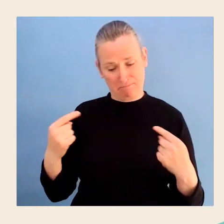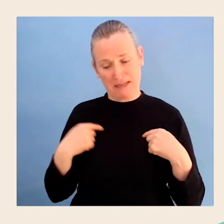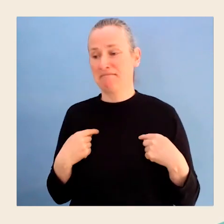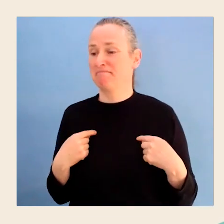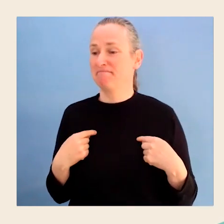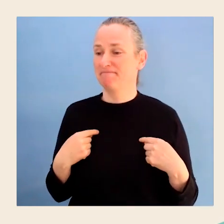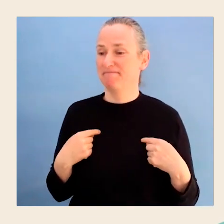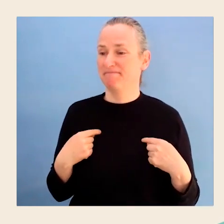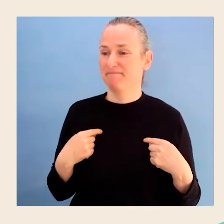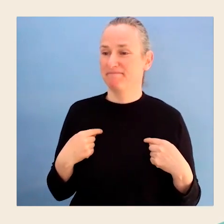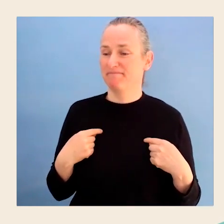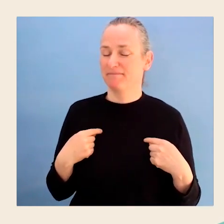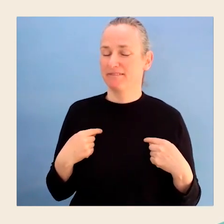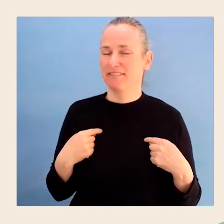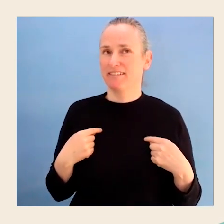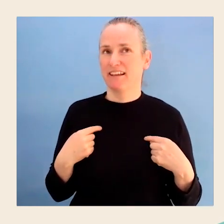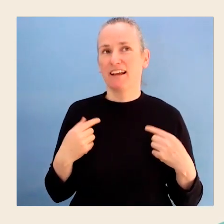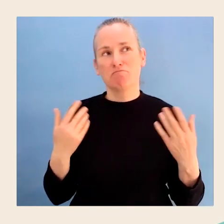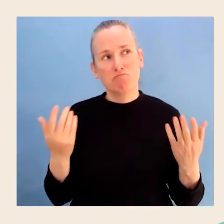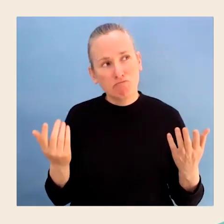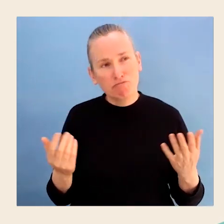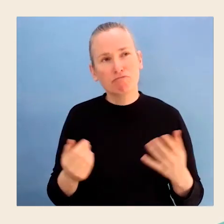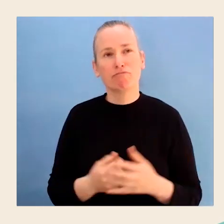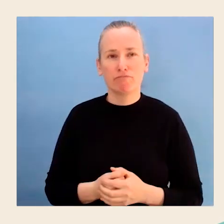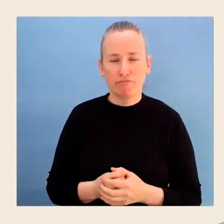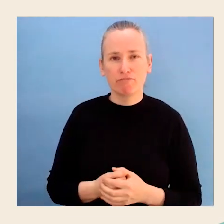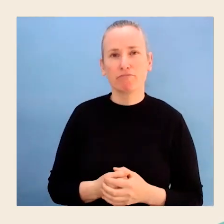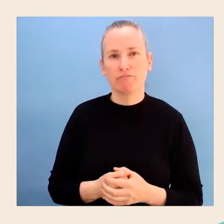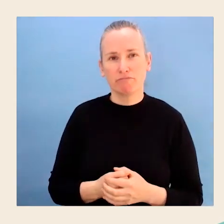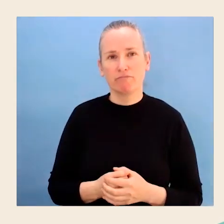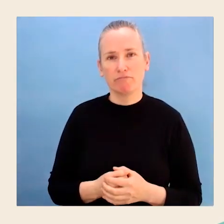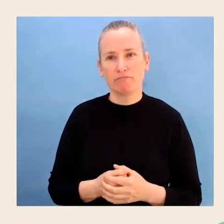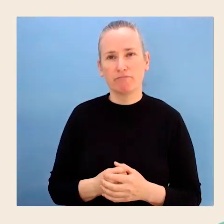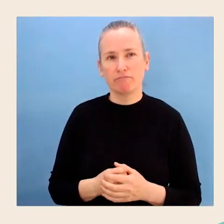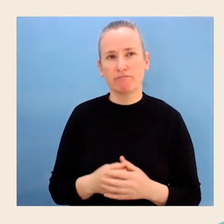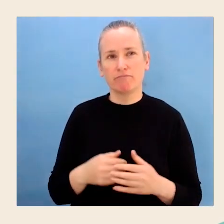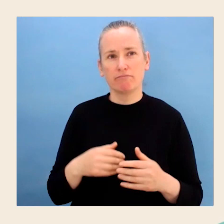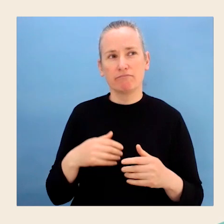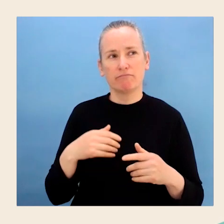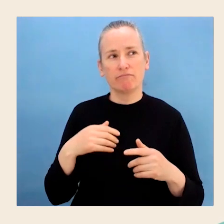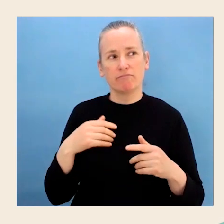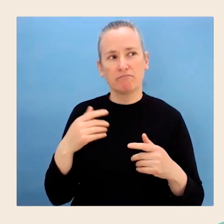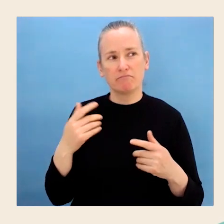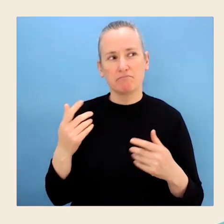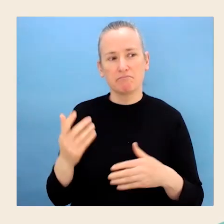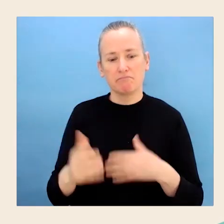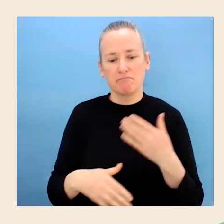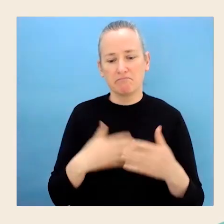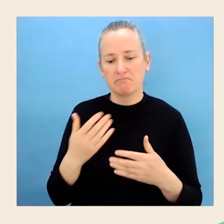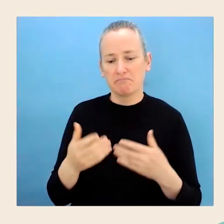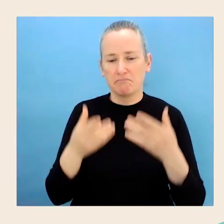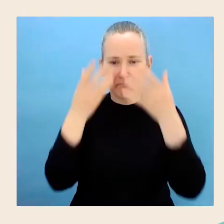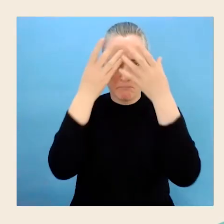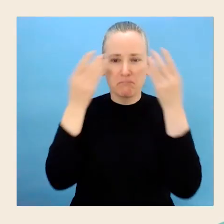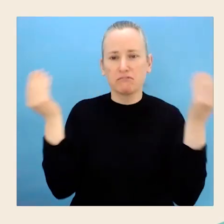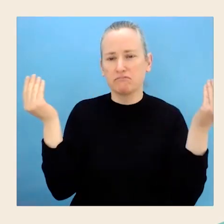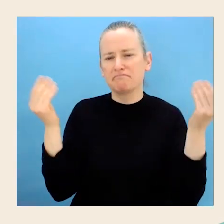And yeah, after that, the dare didn't seem to mean anything.